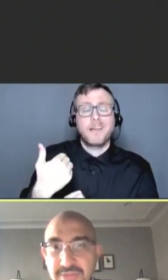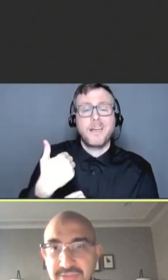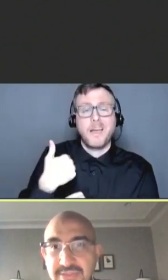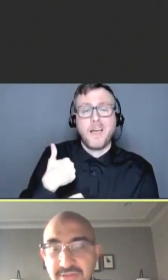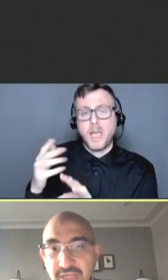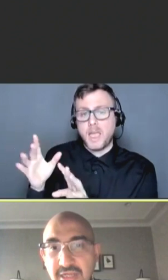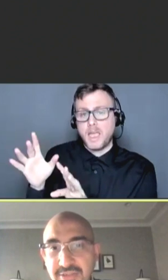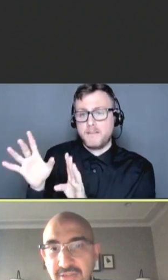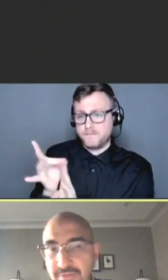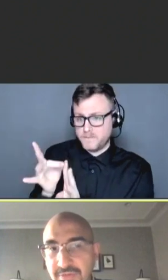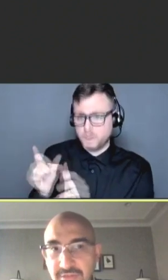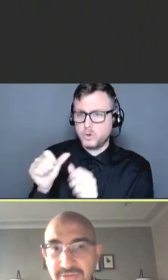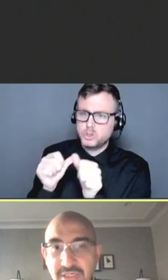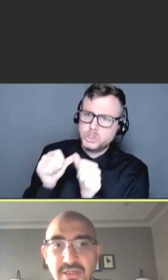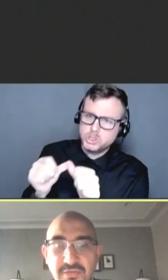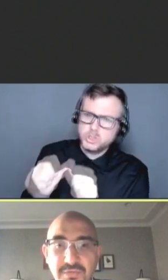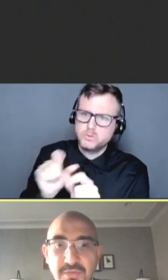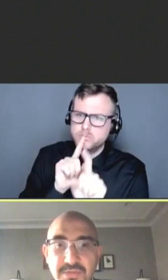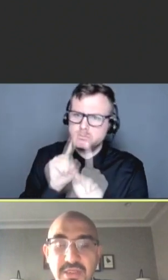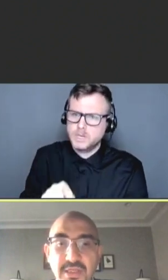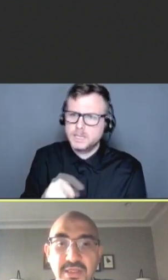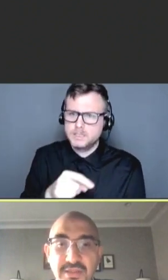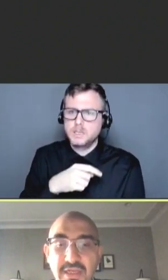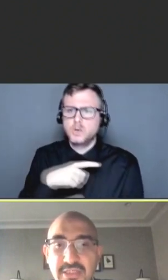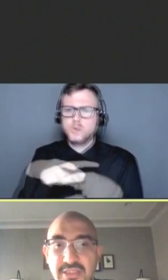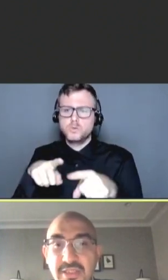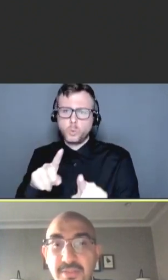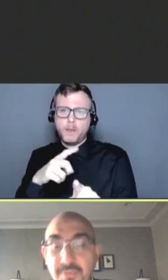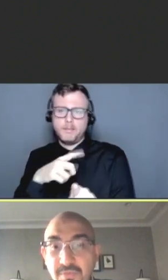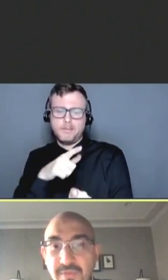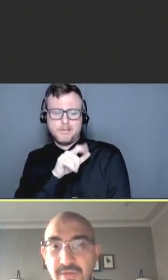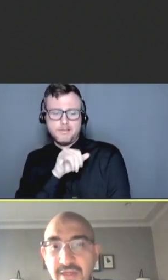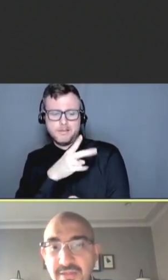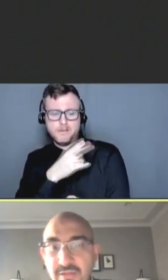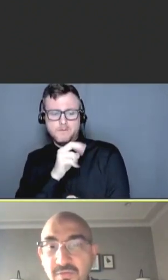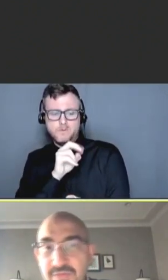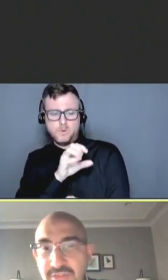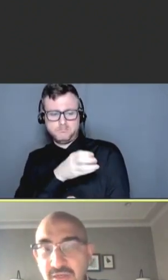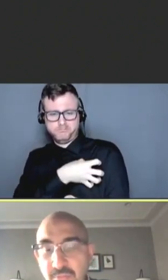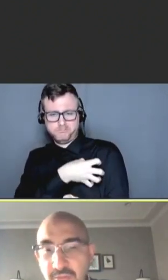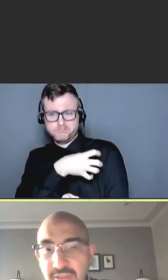persistent reaction, our draining lymph nodes can actually improve the binding. And over time, we